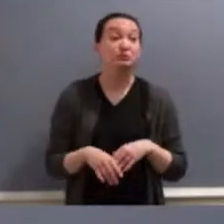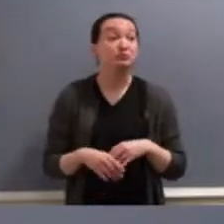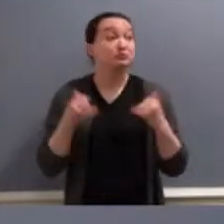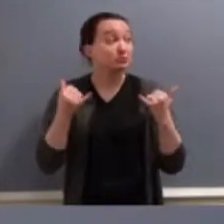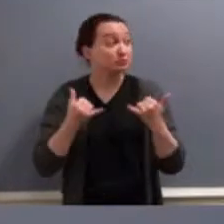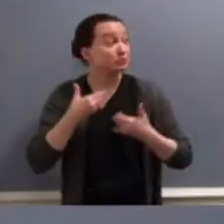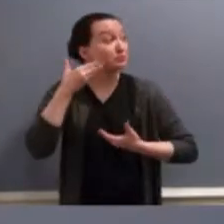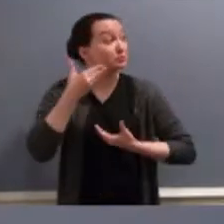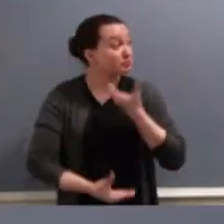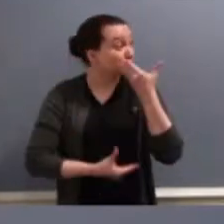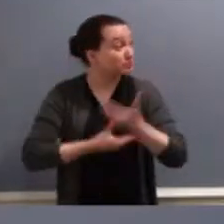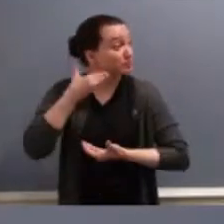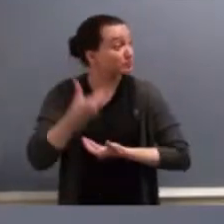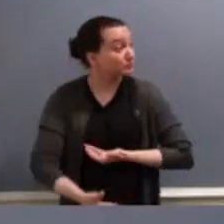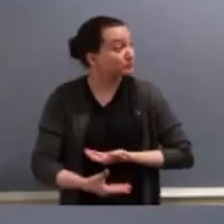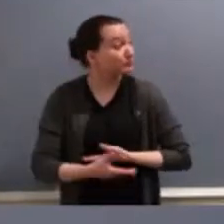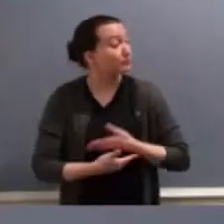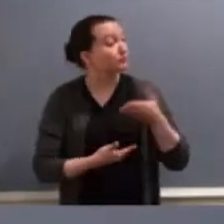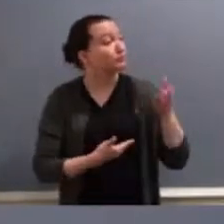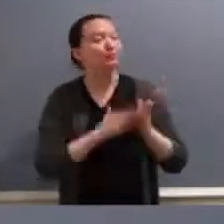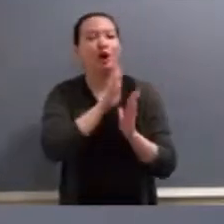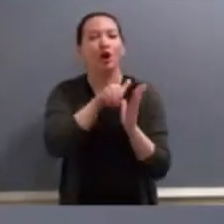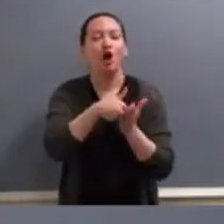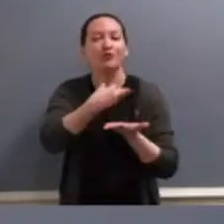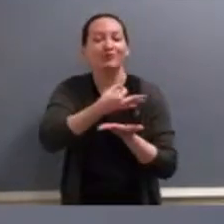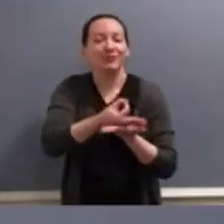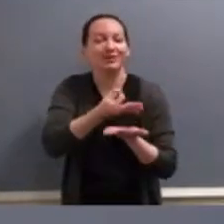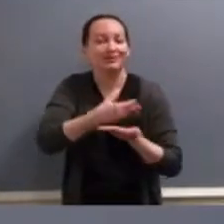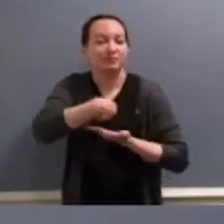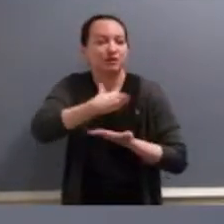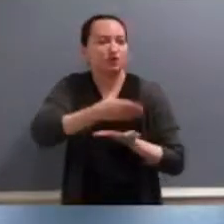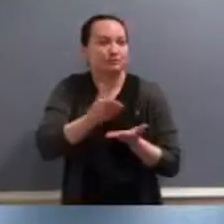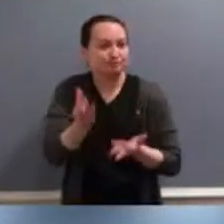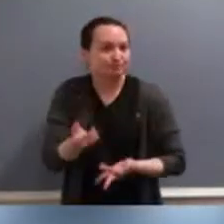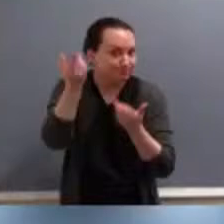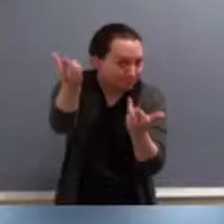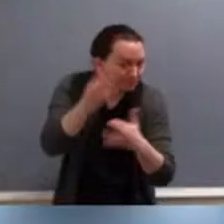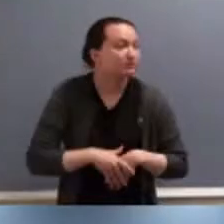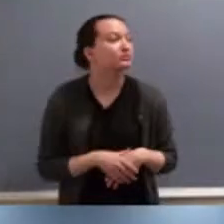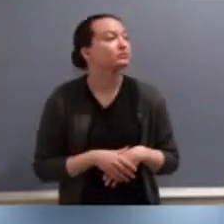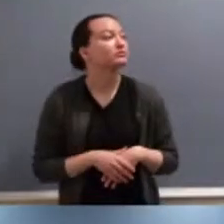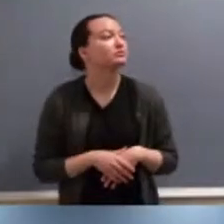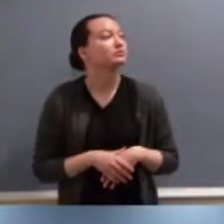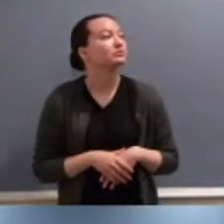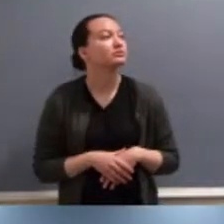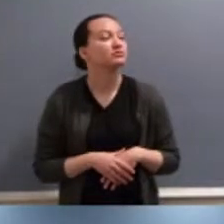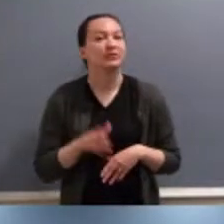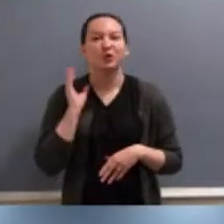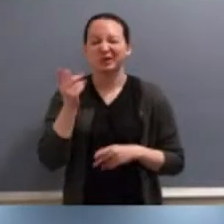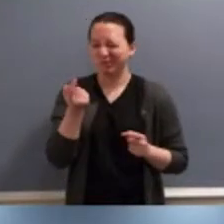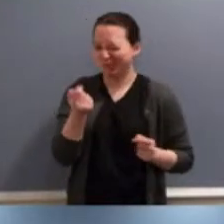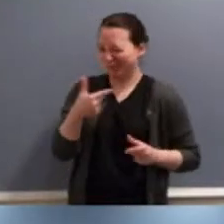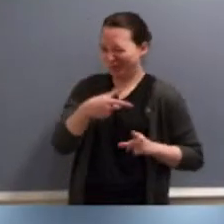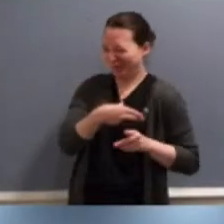through the the all funds budget recommendation and I'm going to go fairly quickly through this in